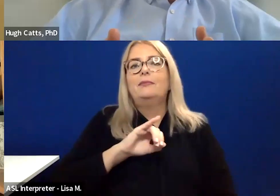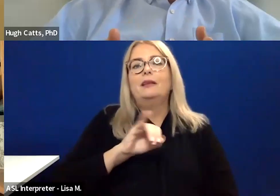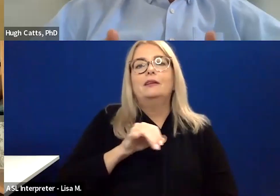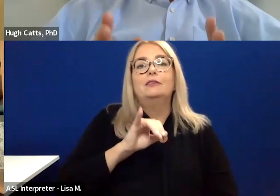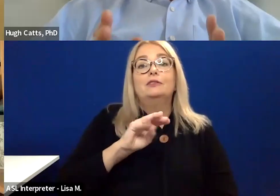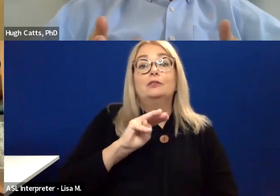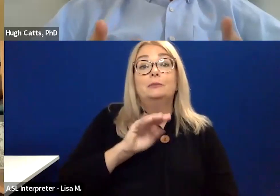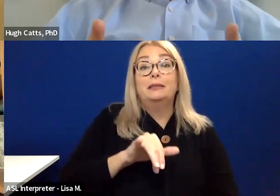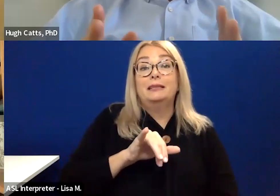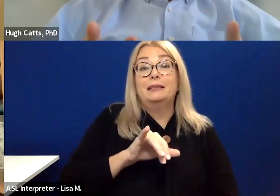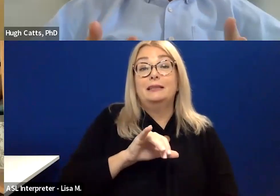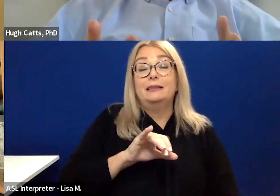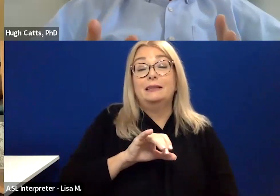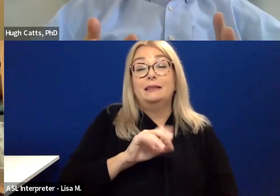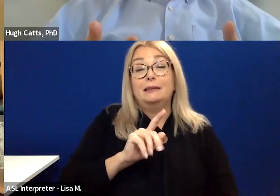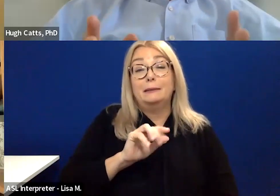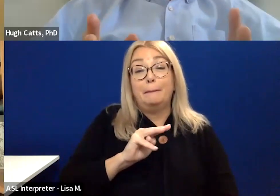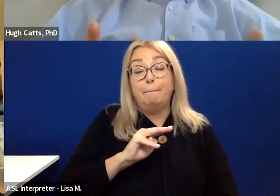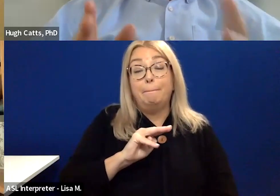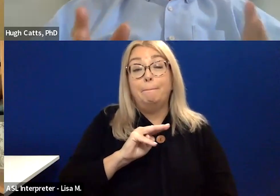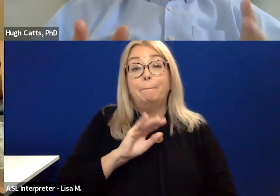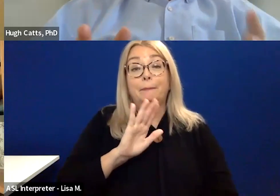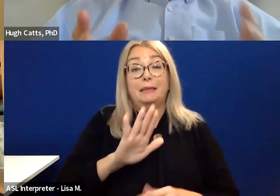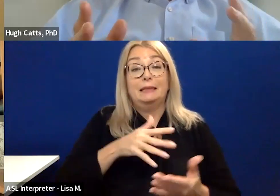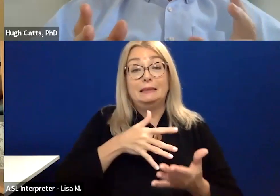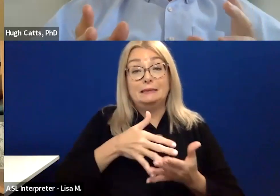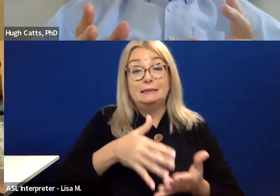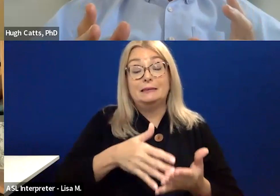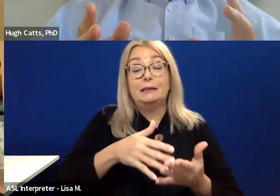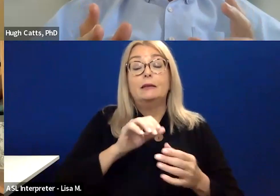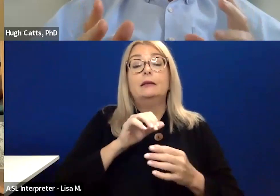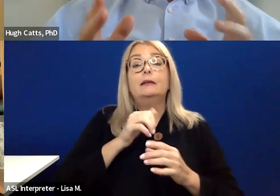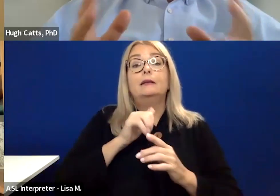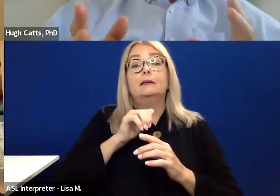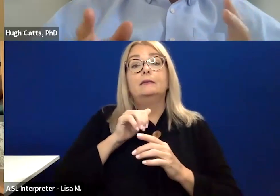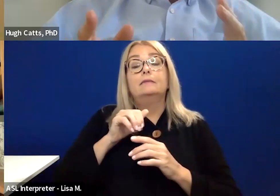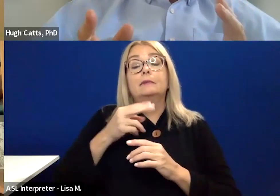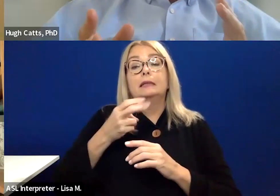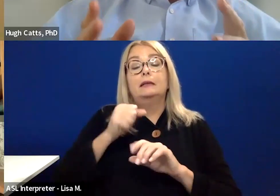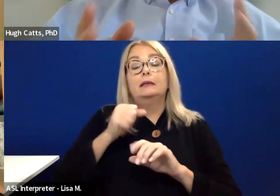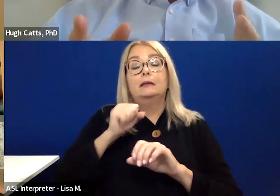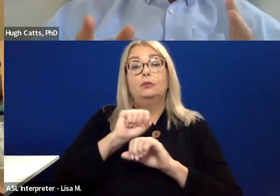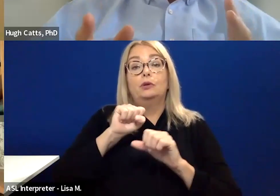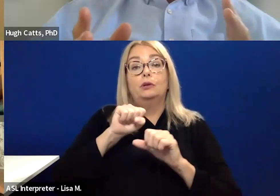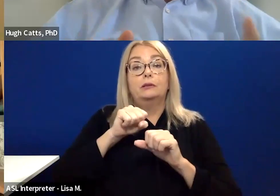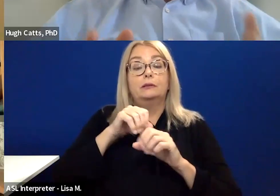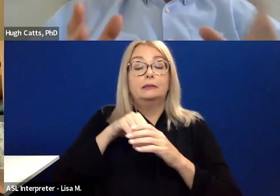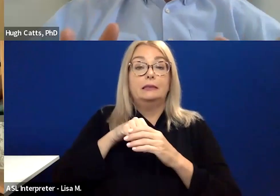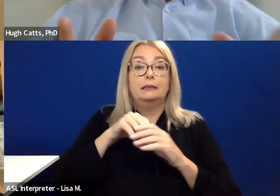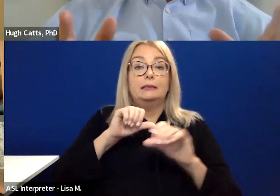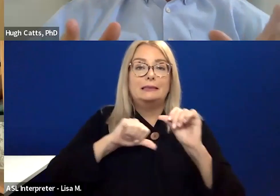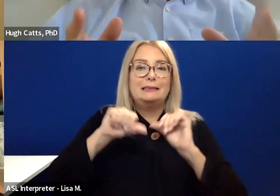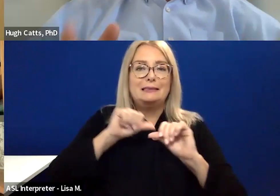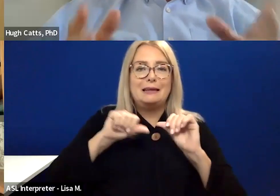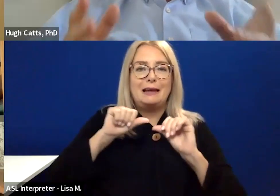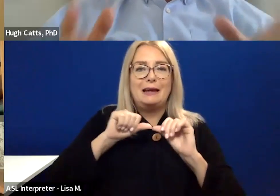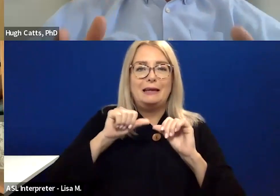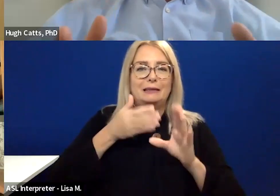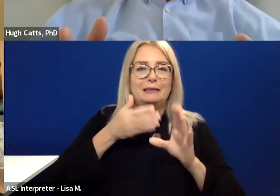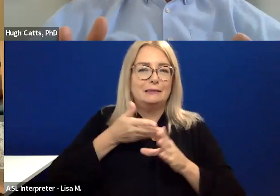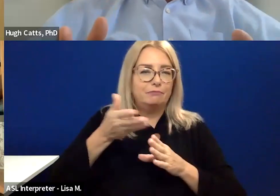study is that he he worked within a a science knowledge base and he taught kids a schema